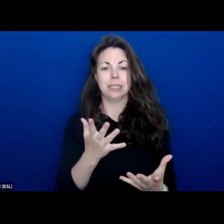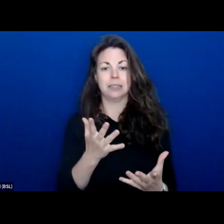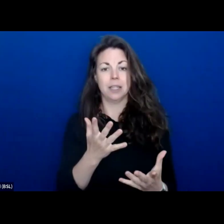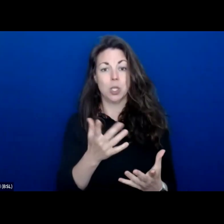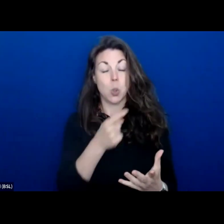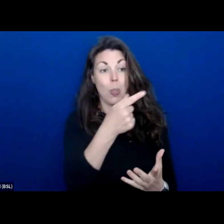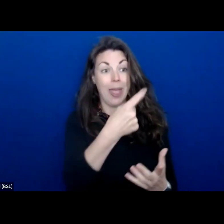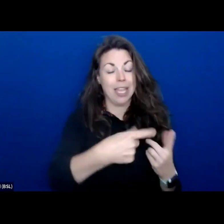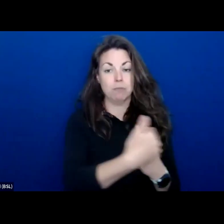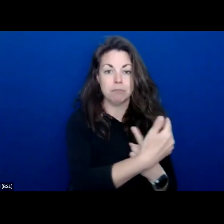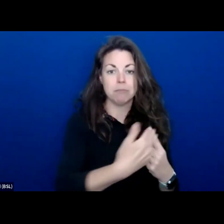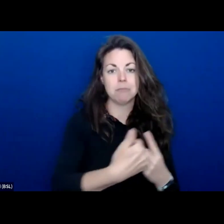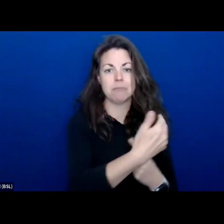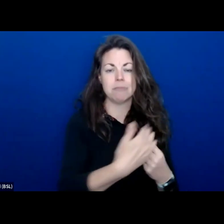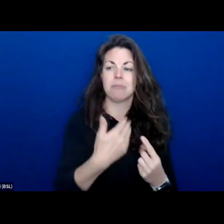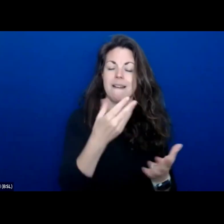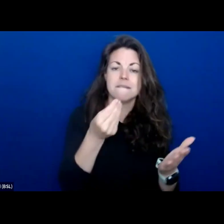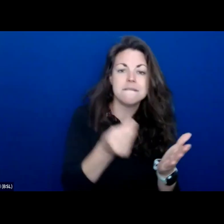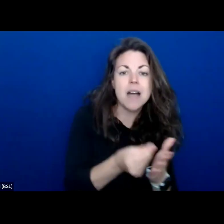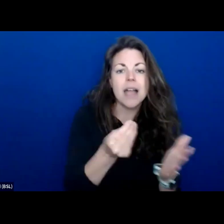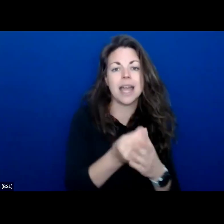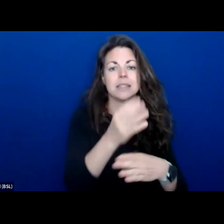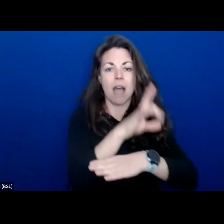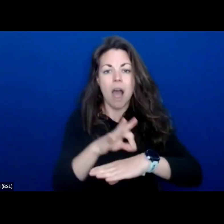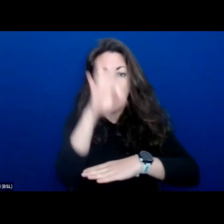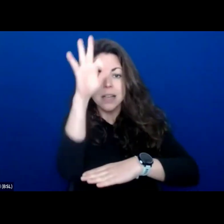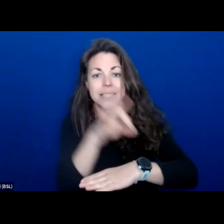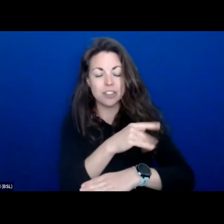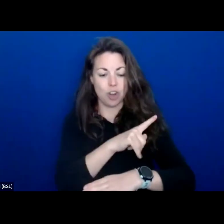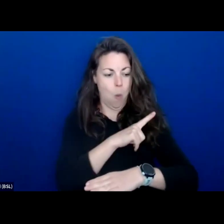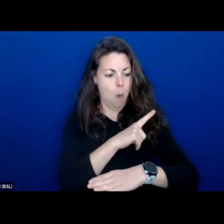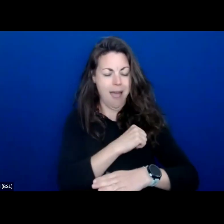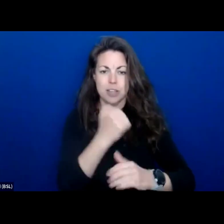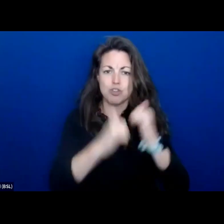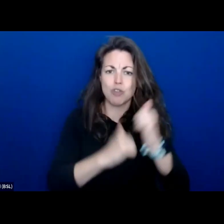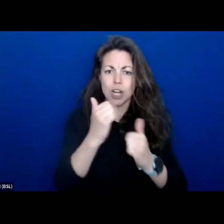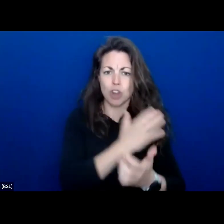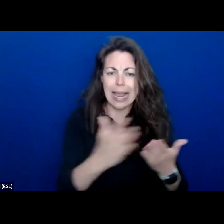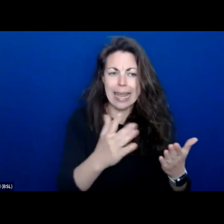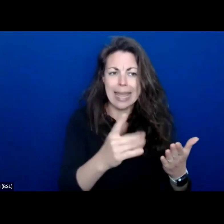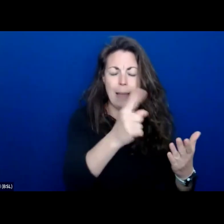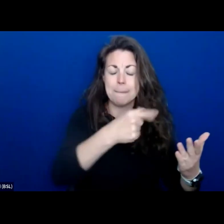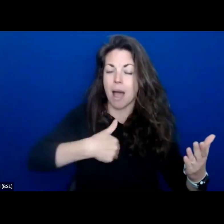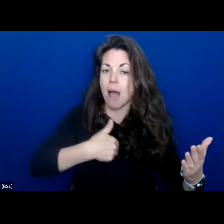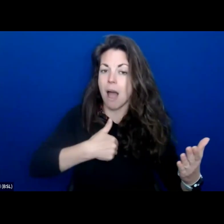towards finance or architecture, but because my heart was in social issues, I was determined to study